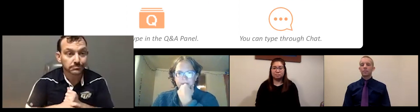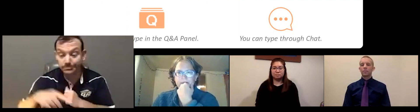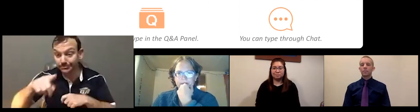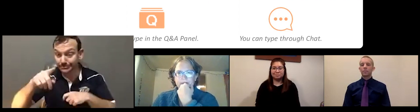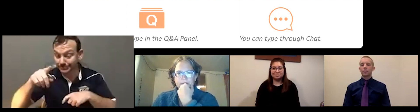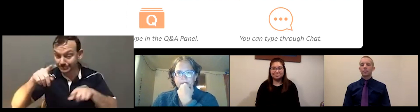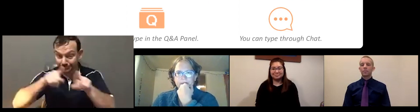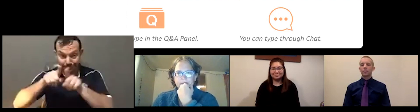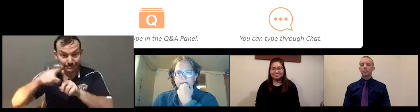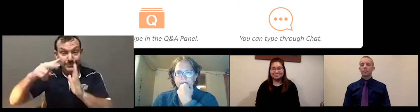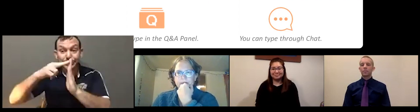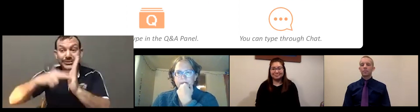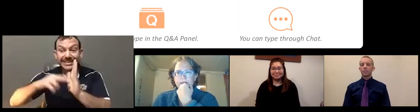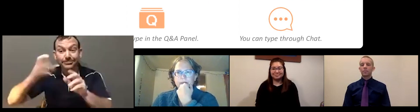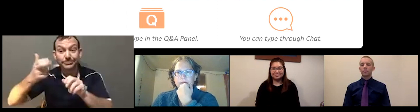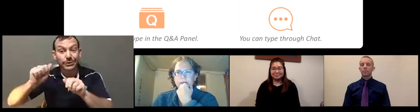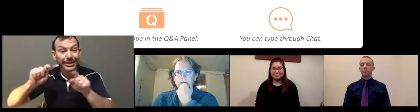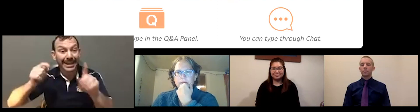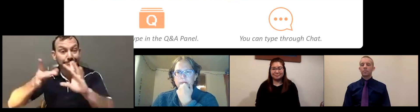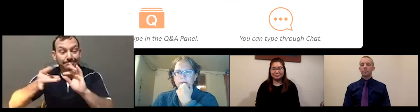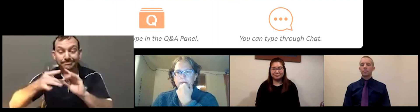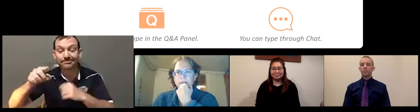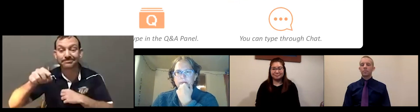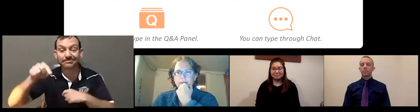Also, if you read the messages in the chat box,